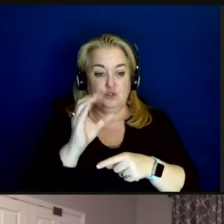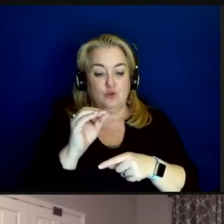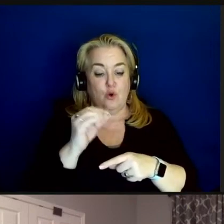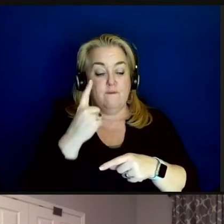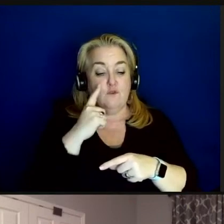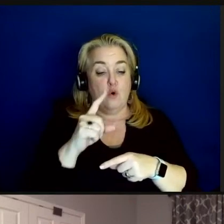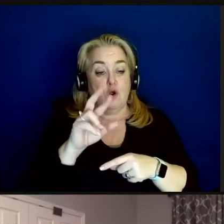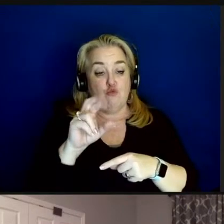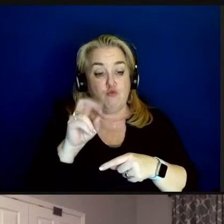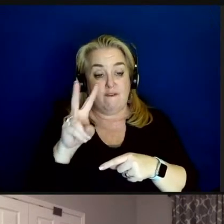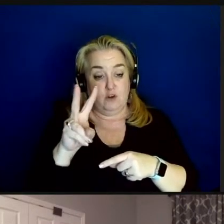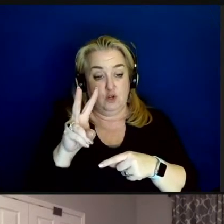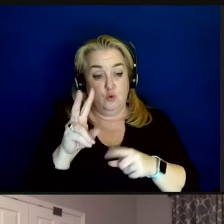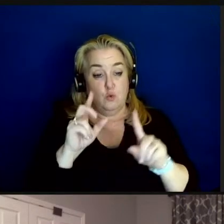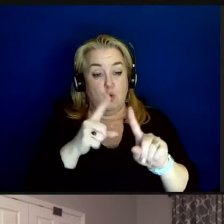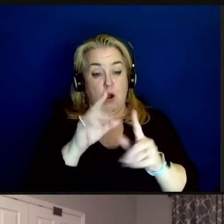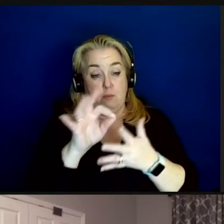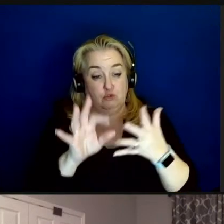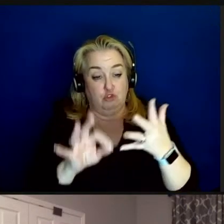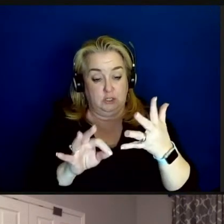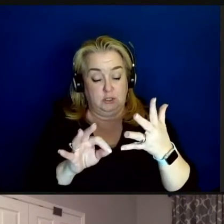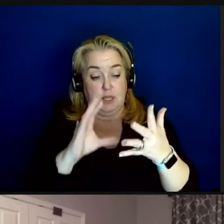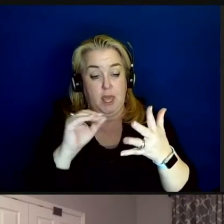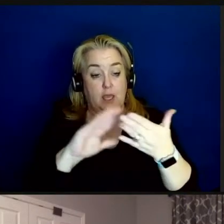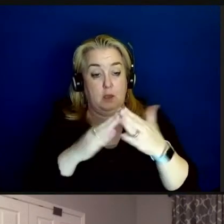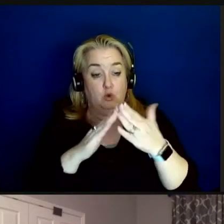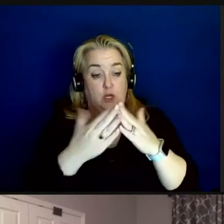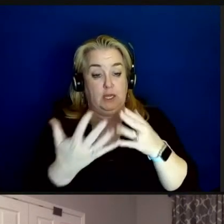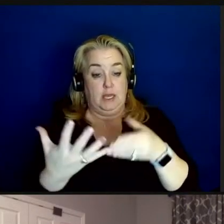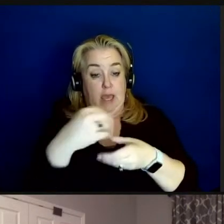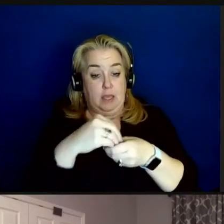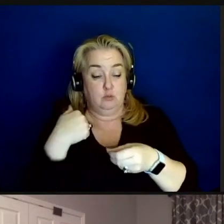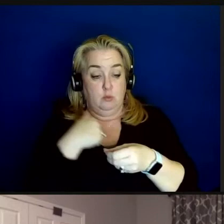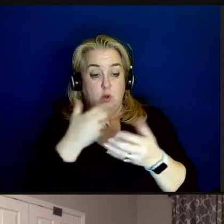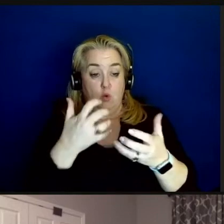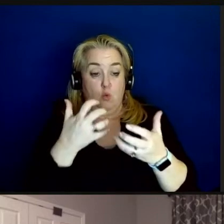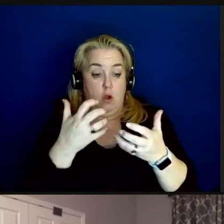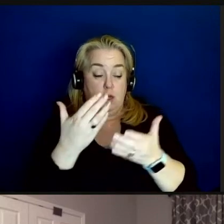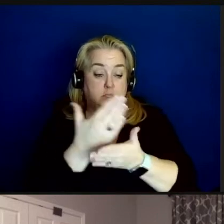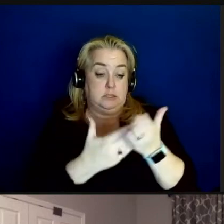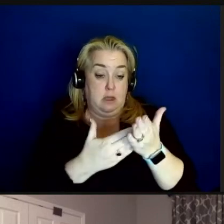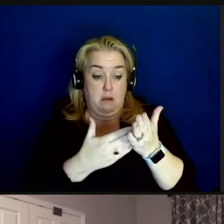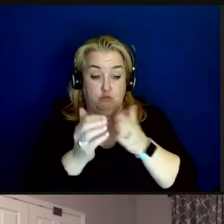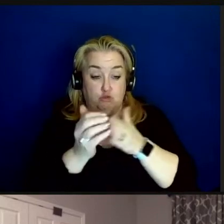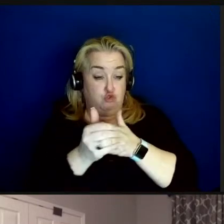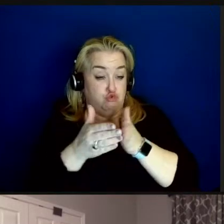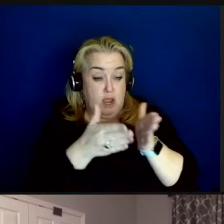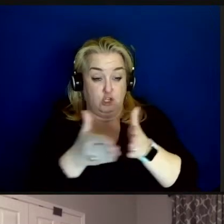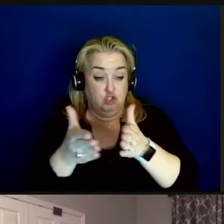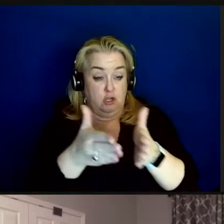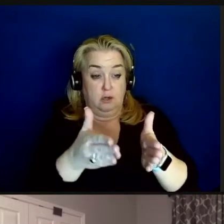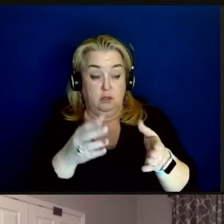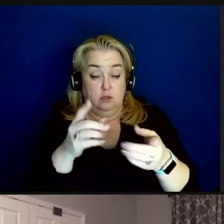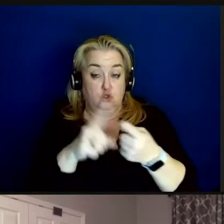ON THE OTHER REVENUE OPTIONS AND COMMUNITY ENGAGEMENT.